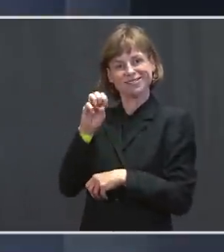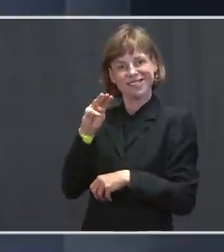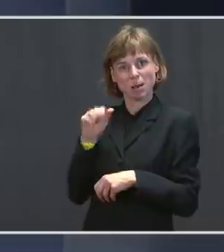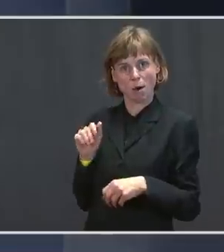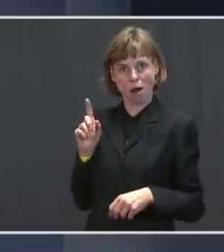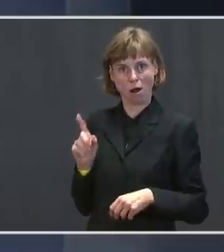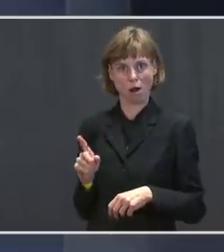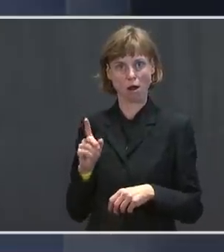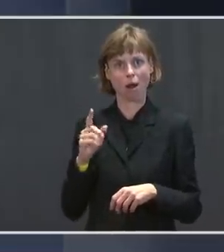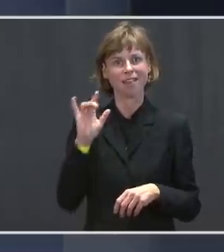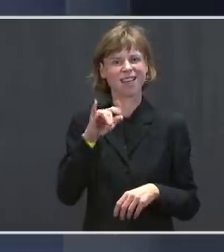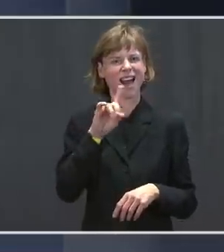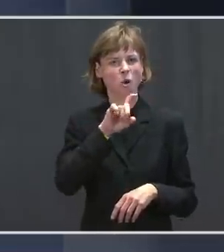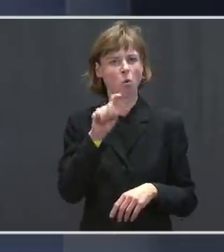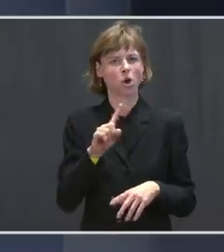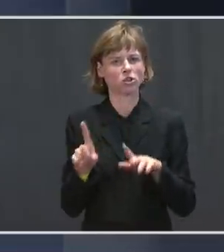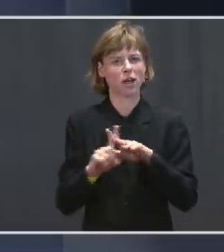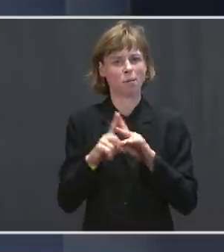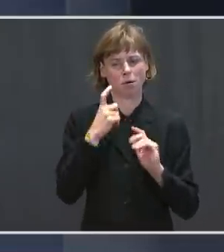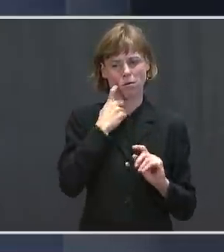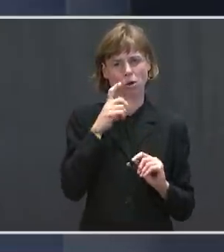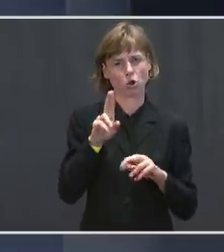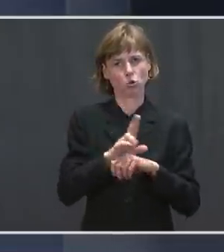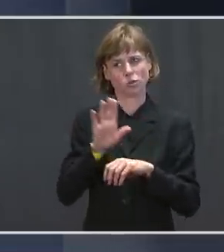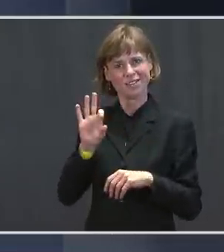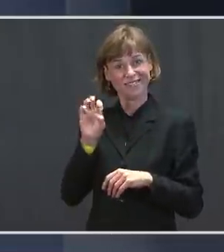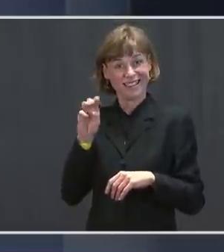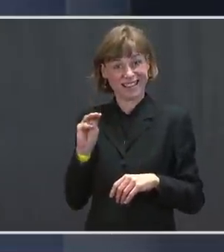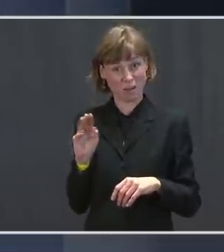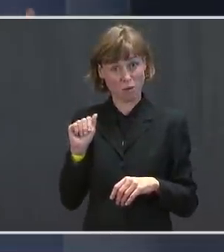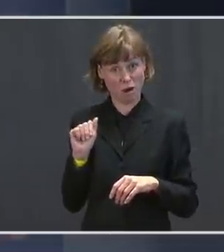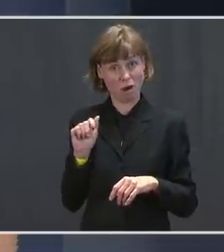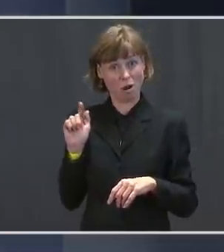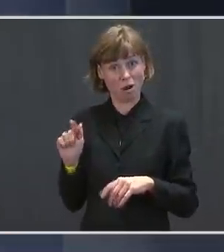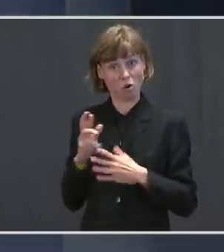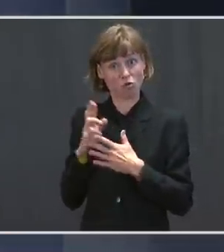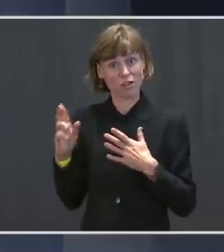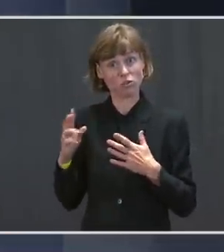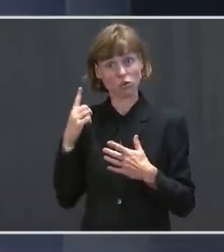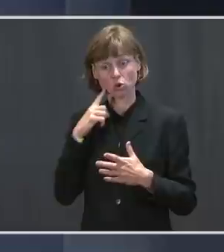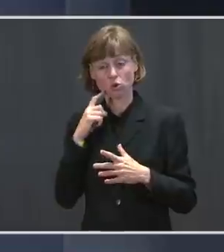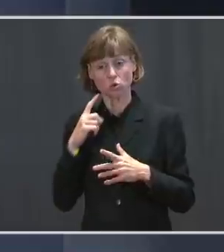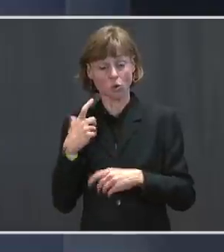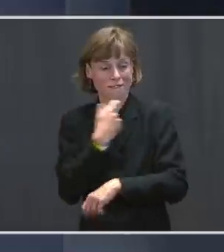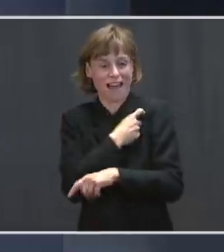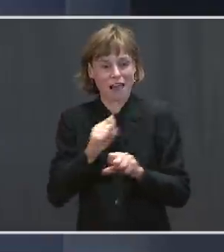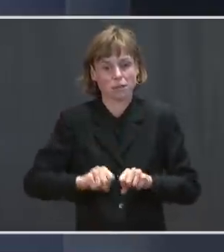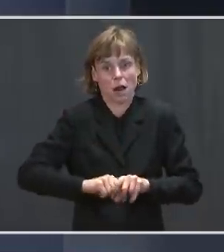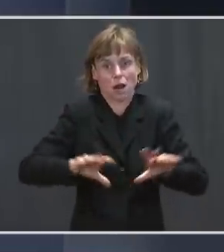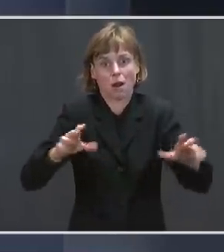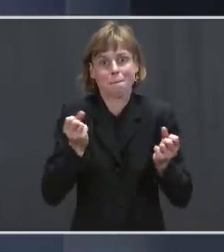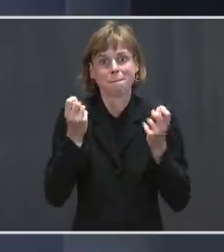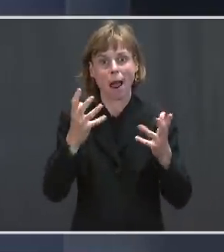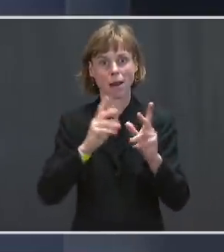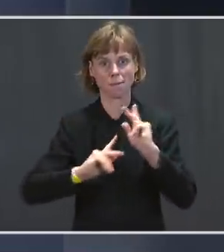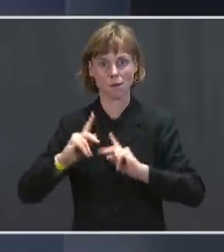utilizing their resources to be able to kind of mass vaccinate people in a larger location.